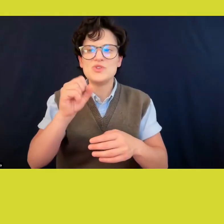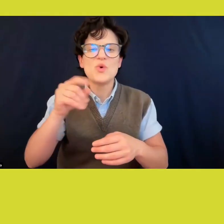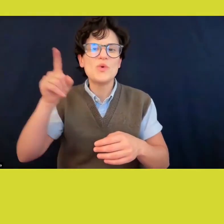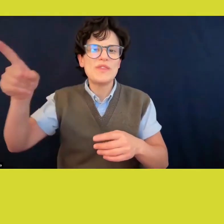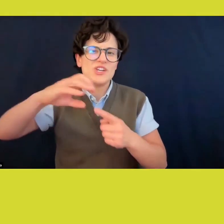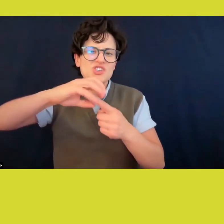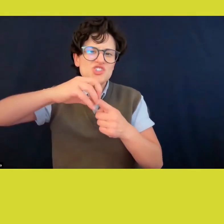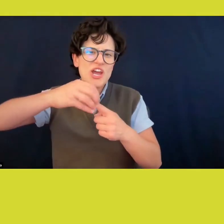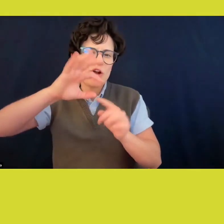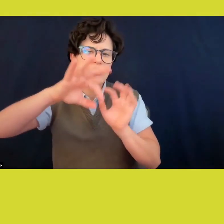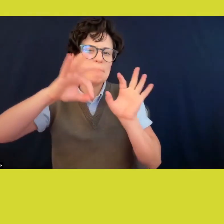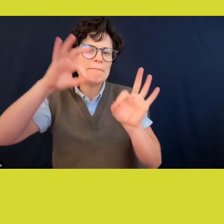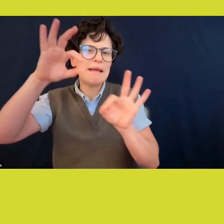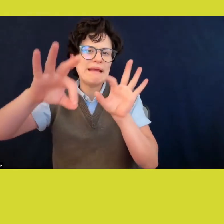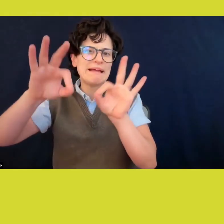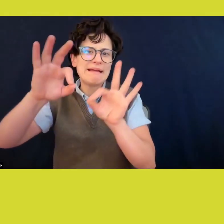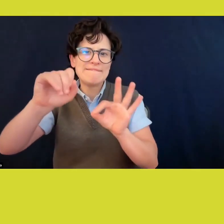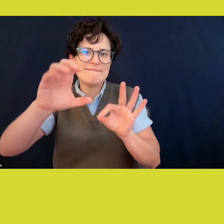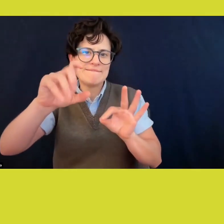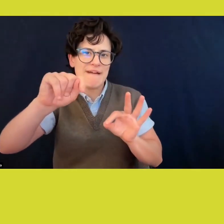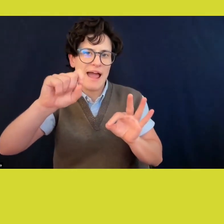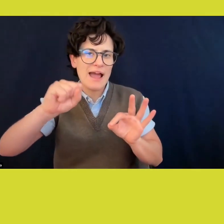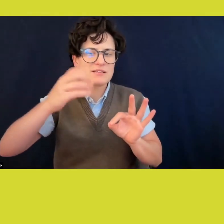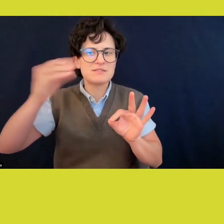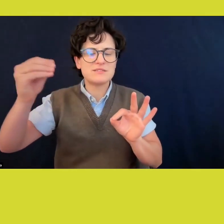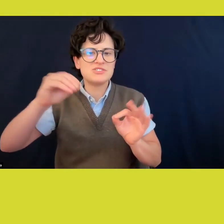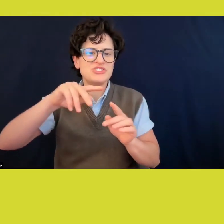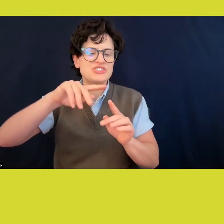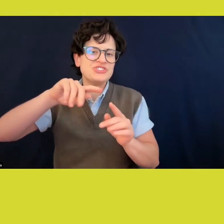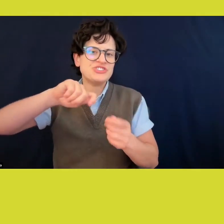distortion of pointing to current homelessness as a